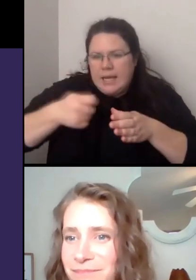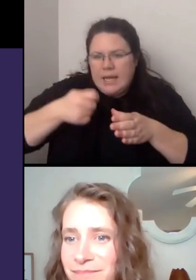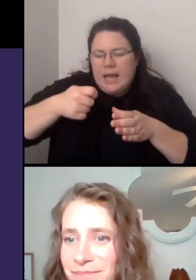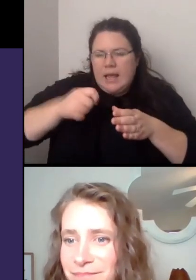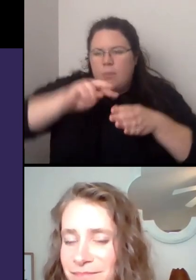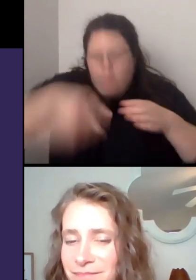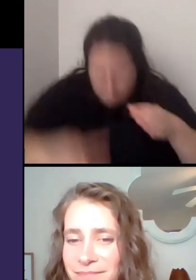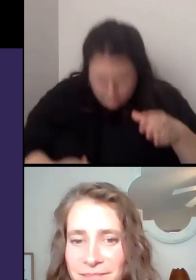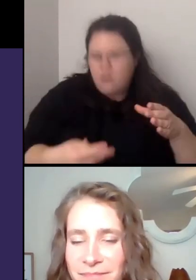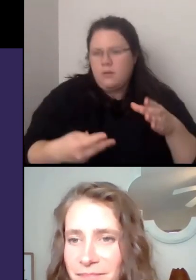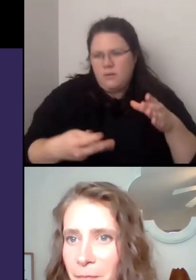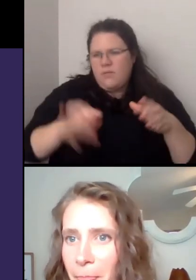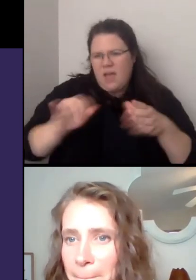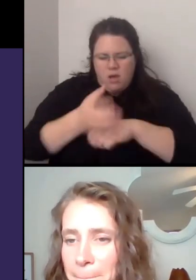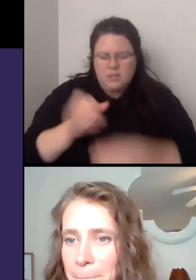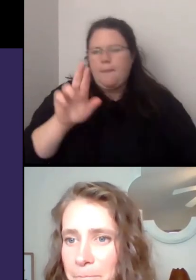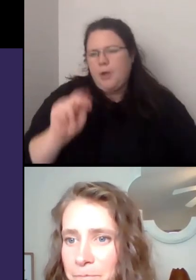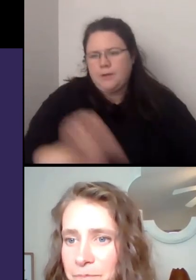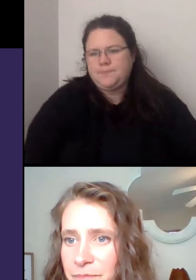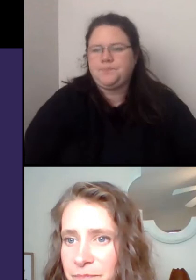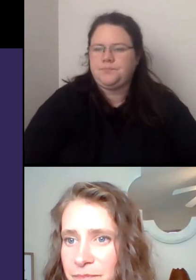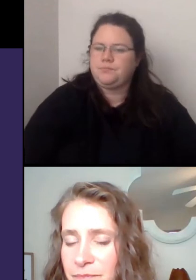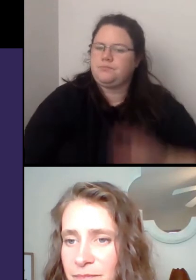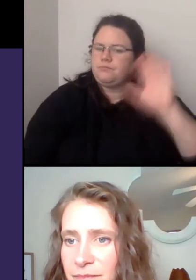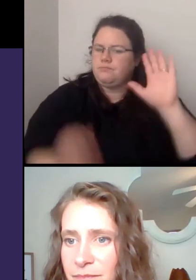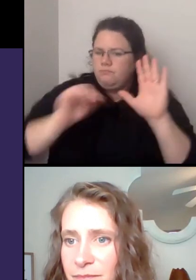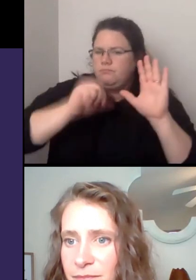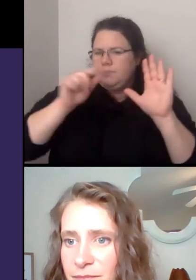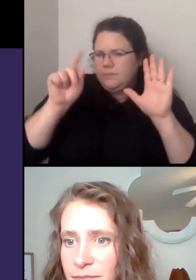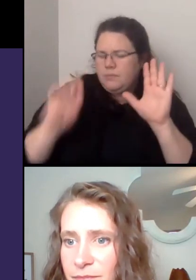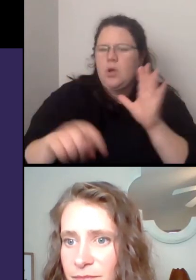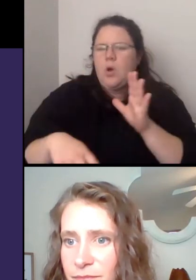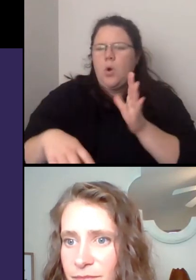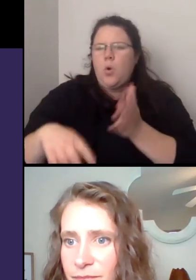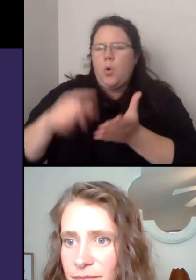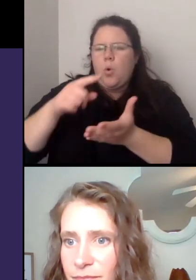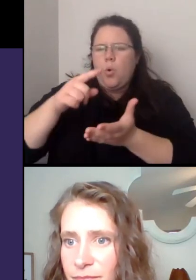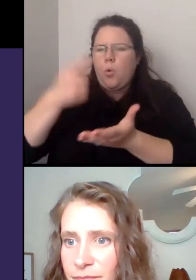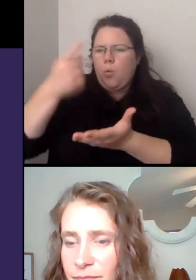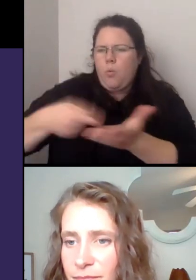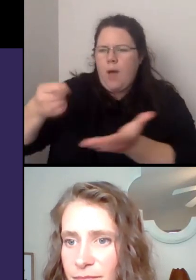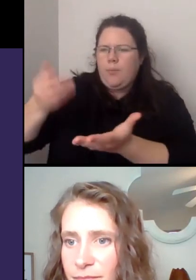Got you. And so another question comes in, what evidence is there for use of grape vines in basketry?